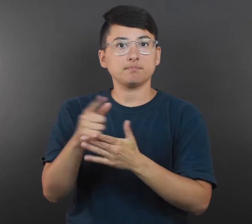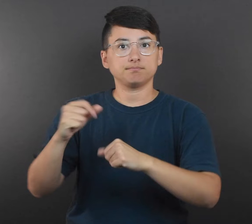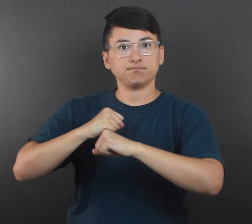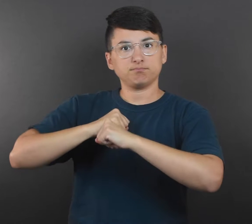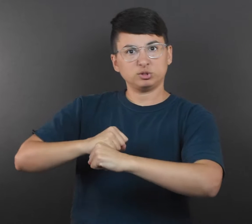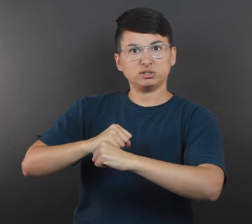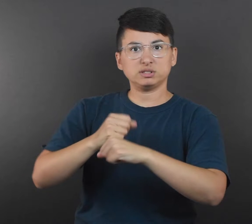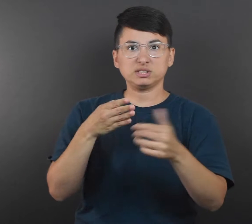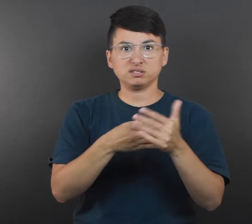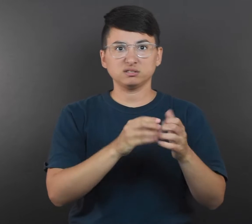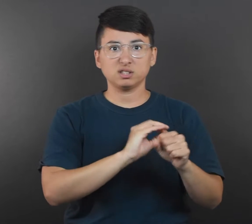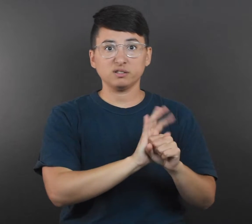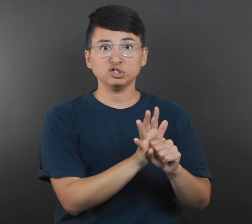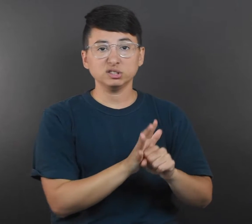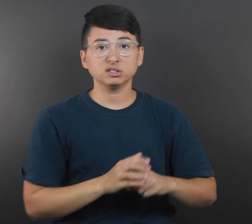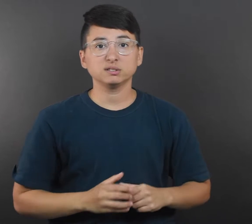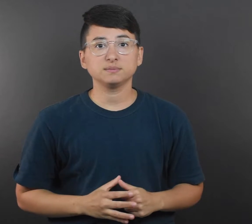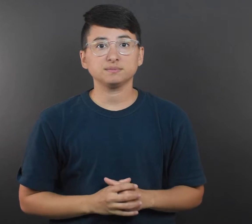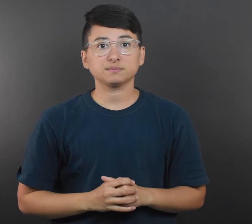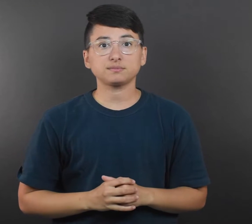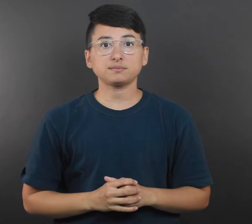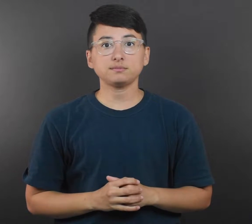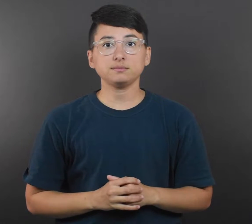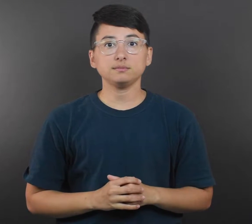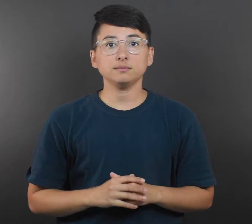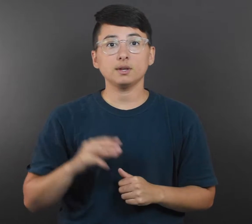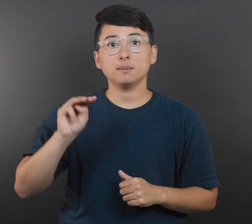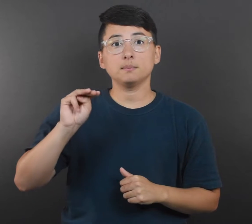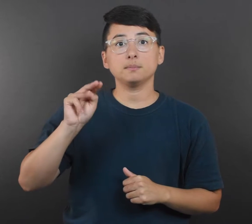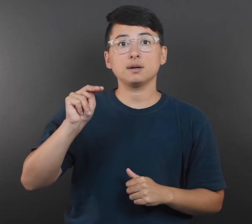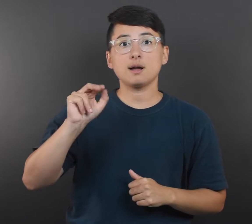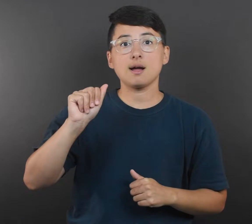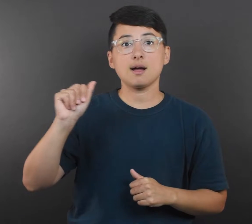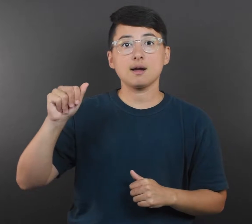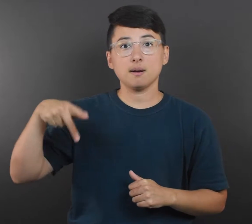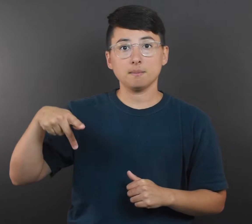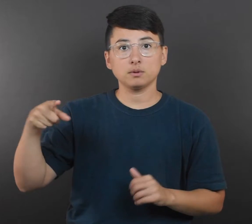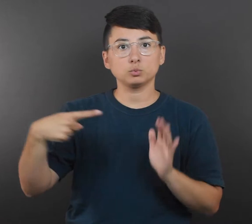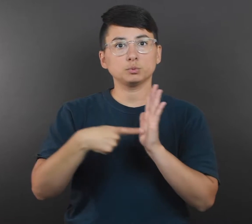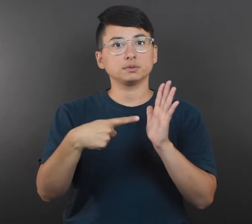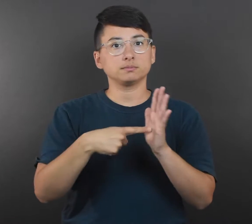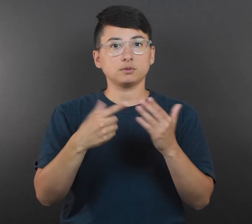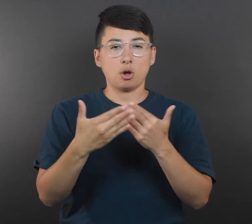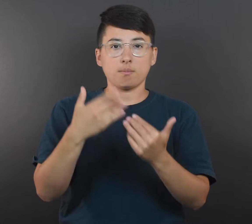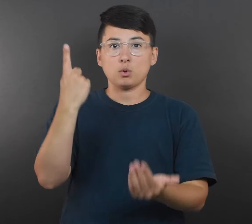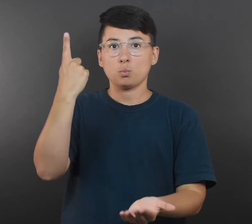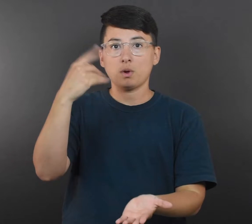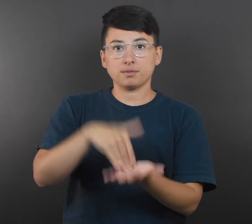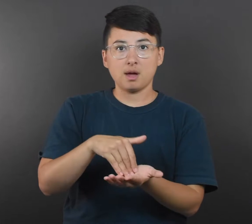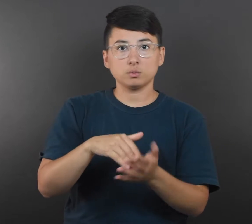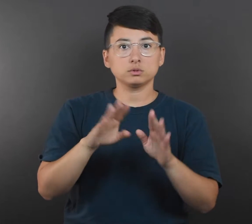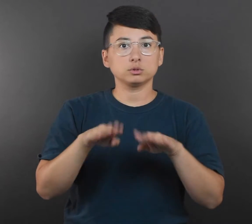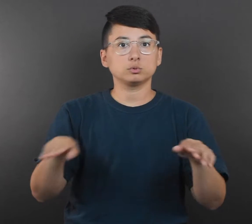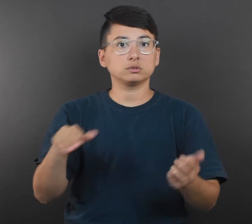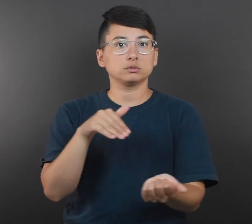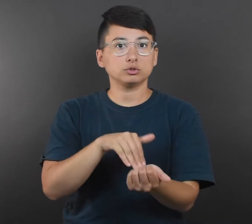representing nearly 1,000 pediatricians around the state, is thrilled to see this day arrived when